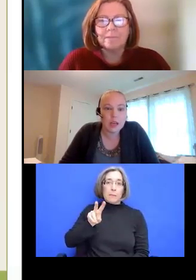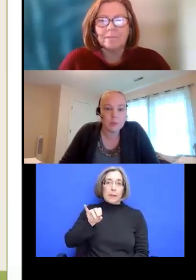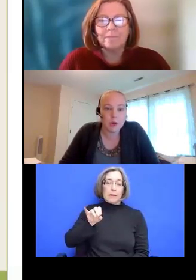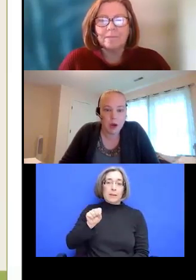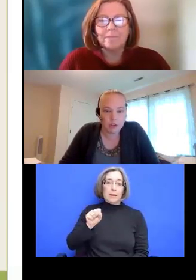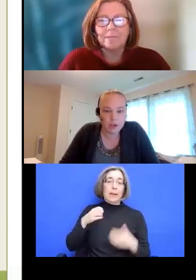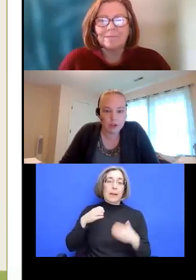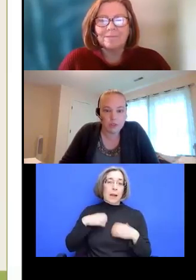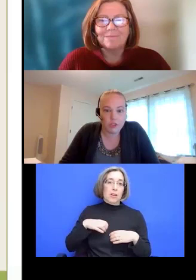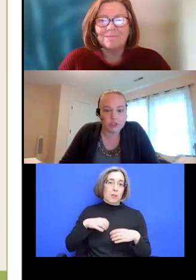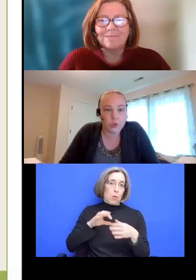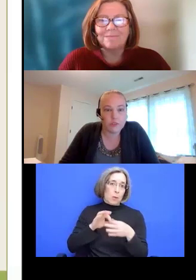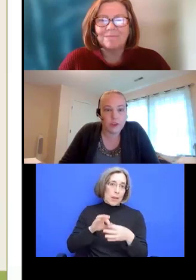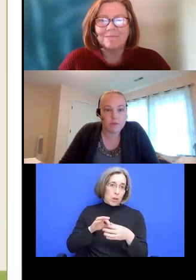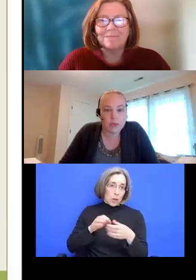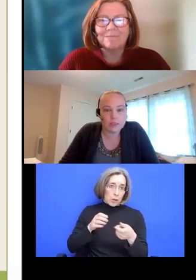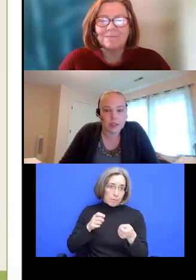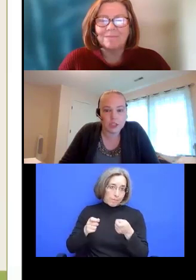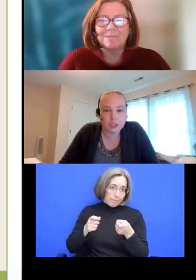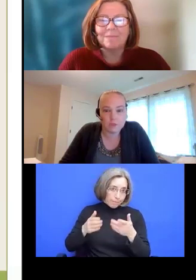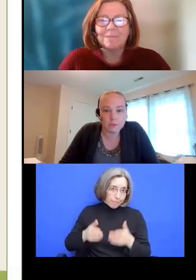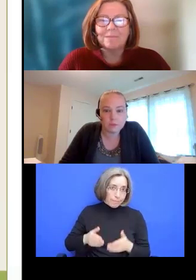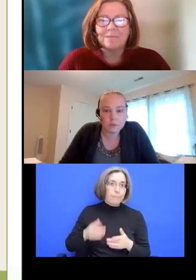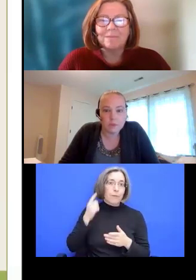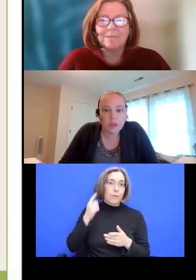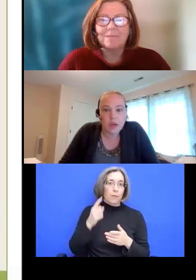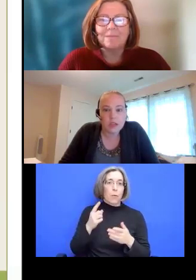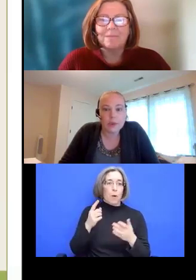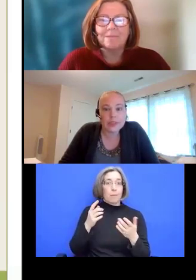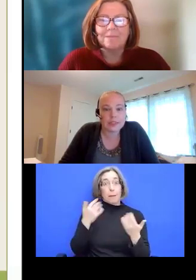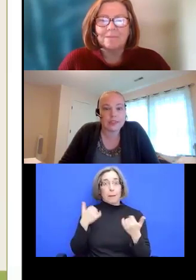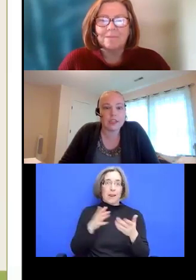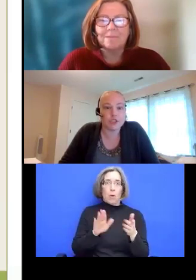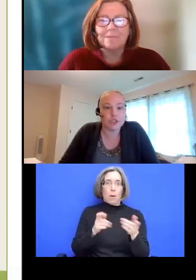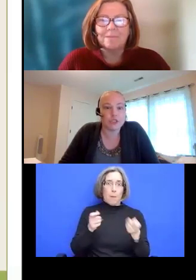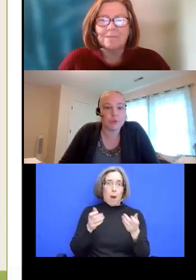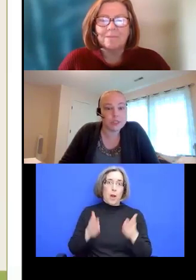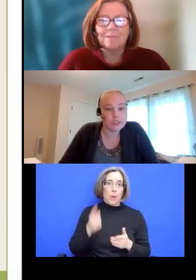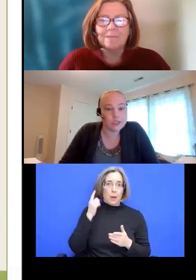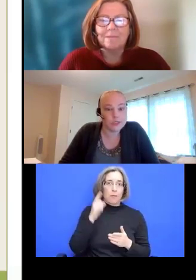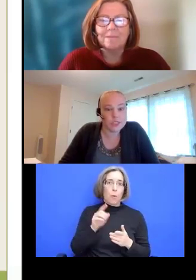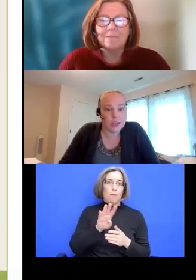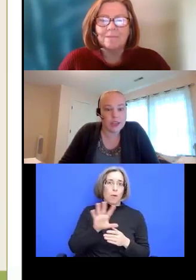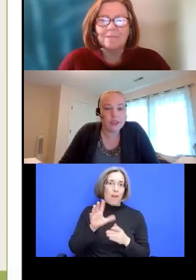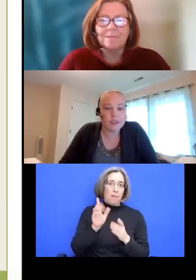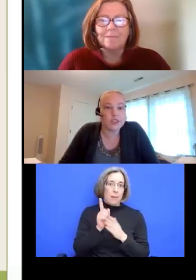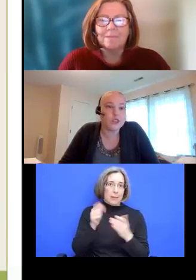and I'm your moderator for this 45 minute session. Now I'd like to introduce our presenters for today,